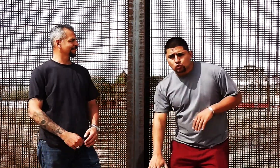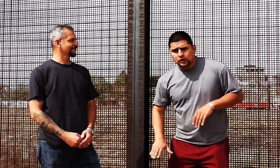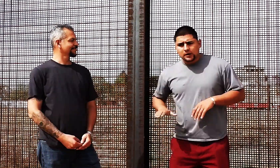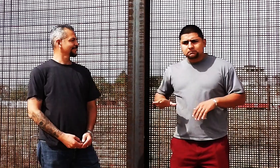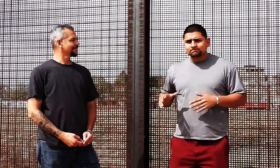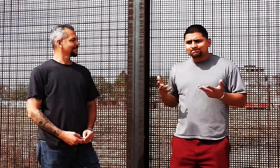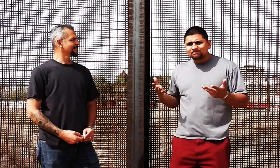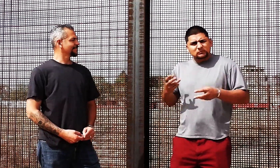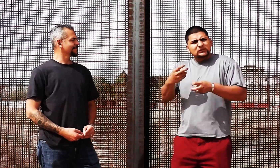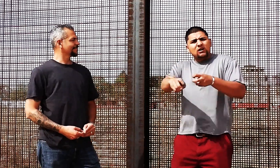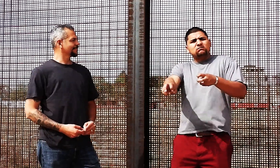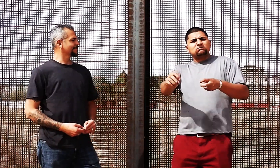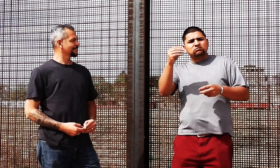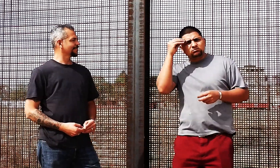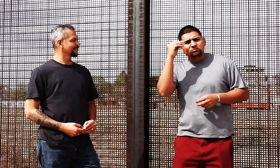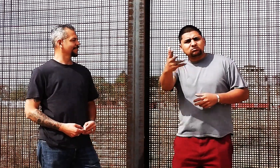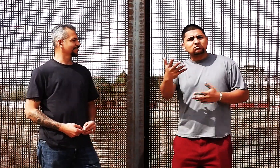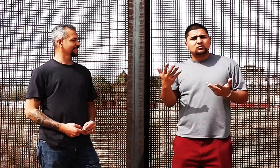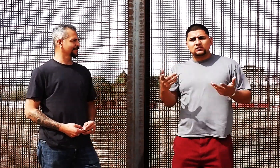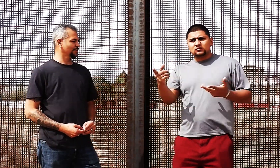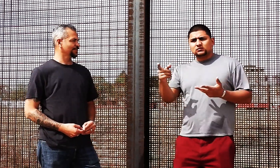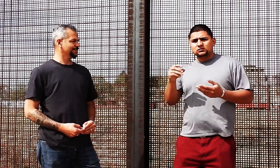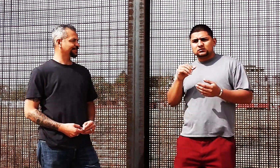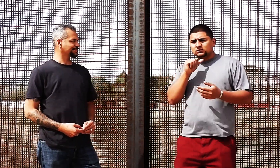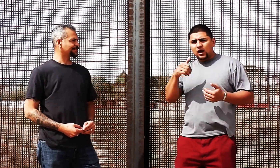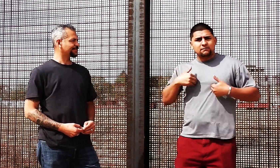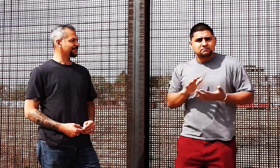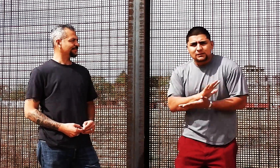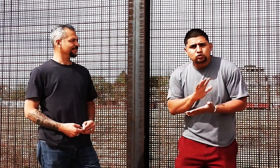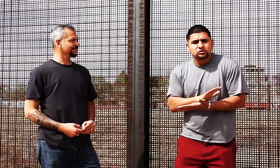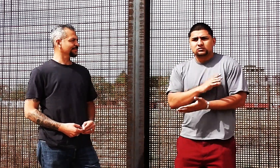Let you know It is so tough growing up here. I don’t have paper.